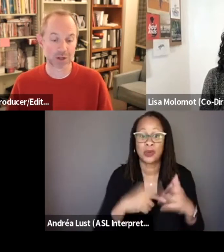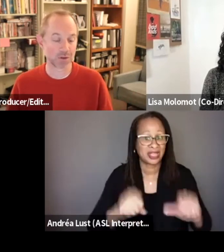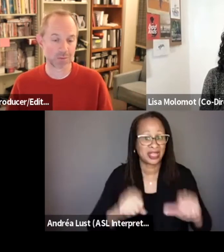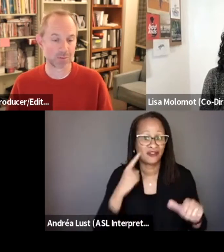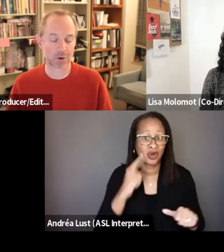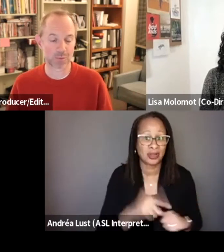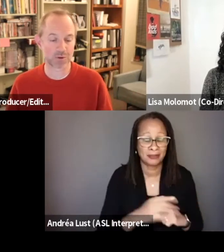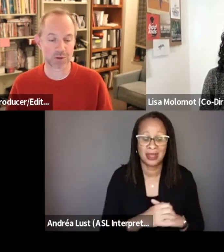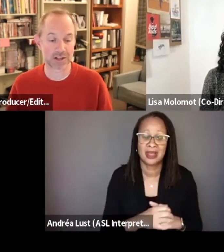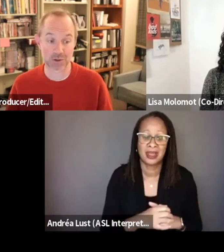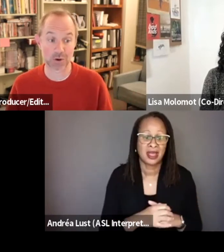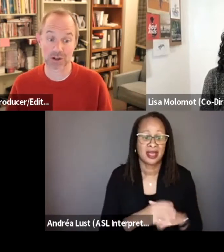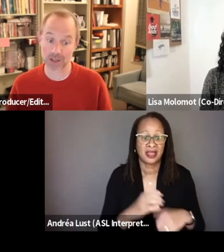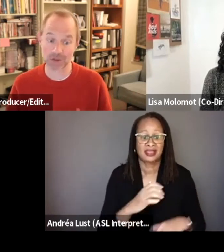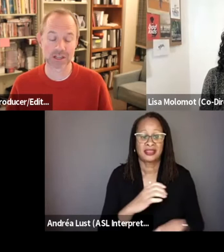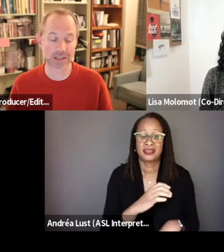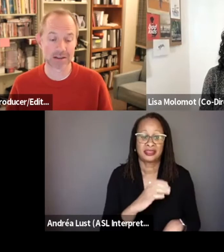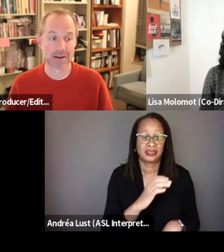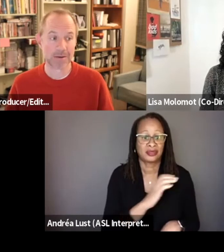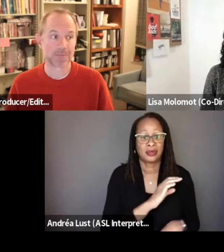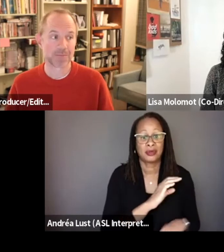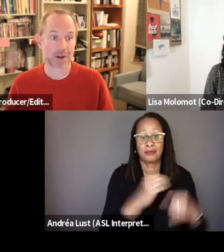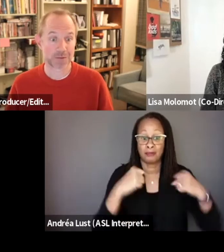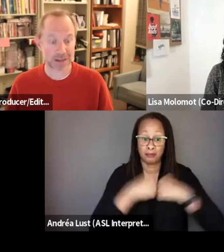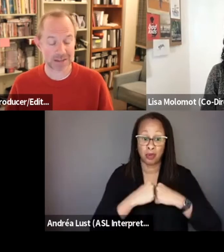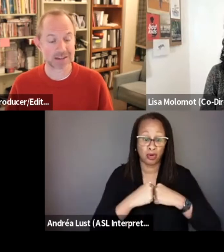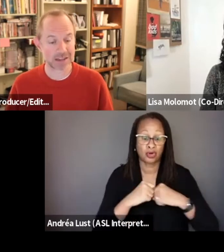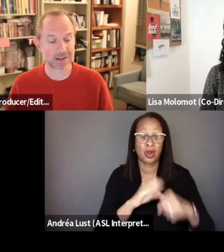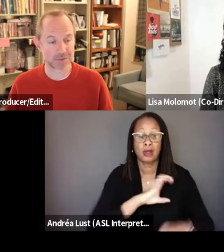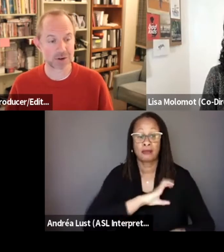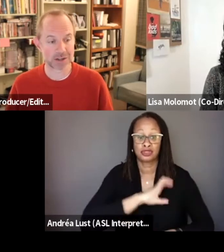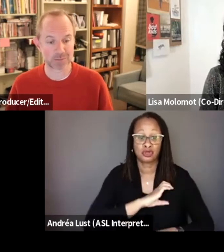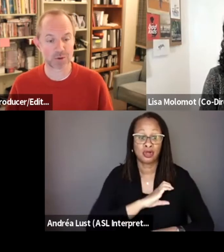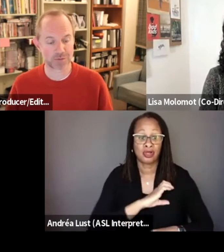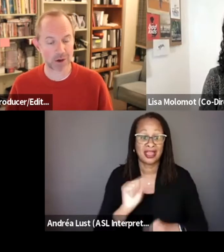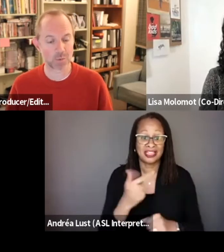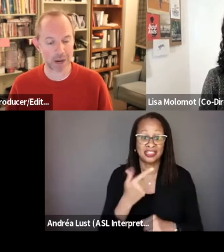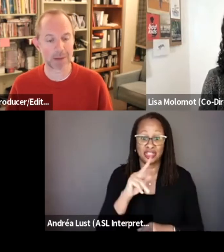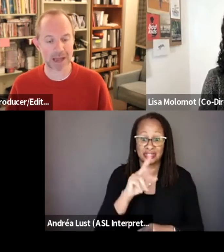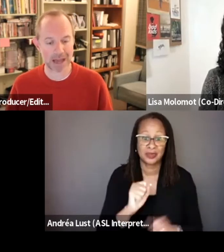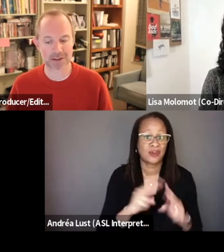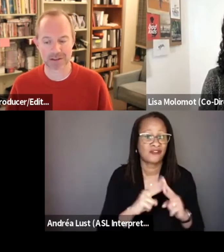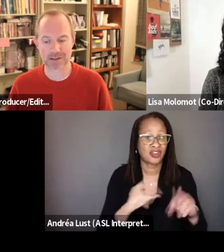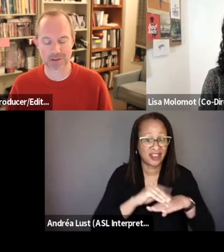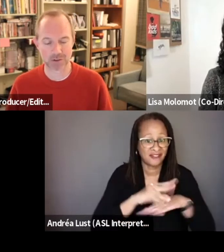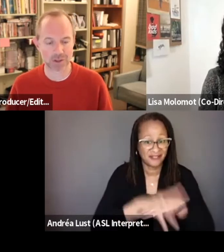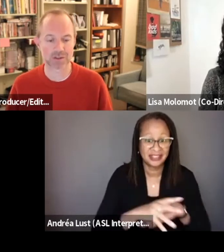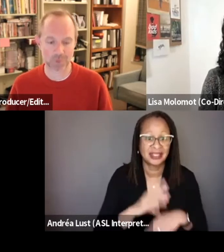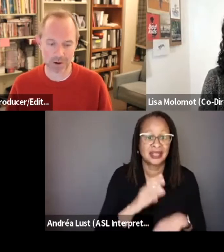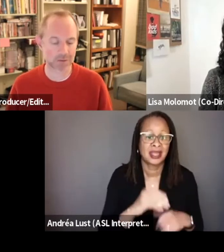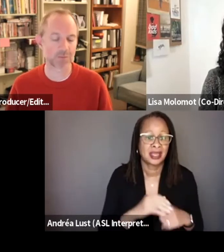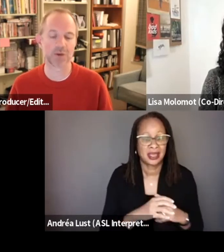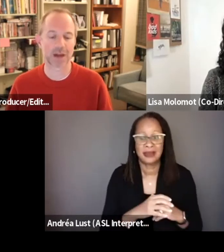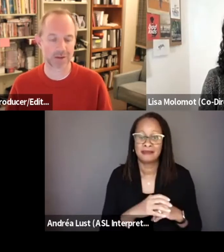the border patrol agents were clearly affected in a very profound way by having to do this work where you have...